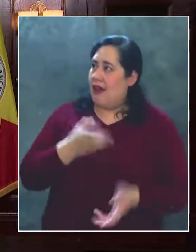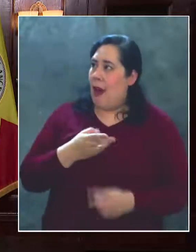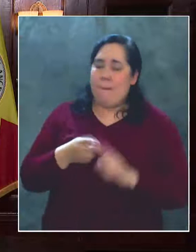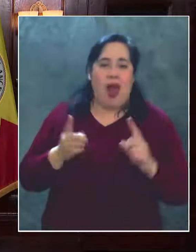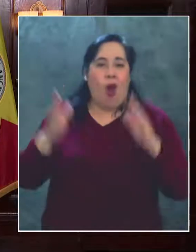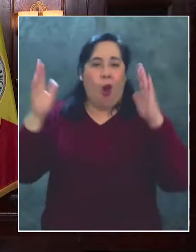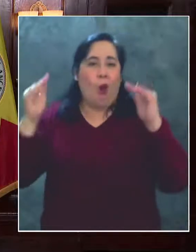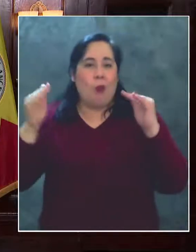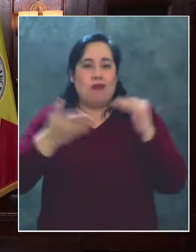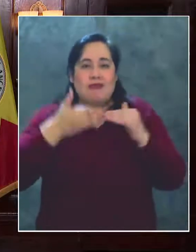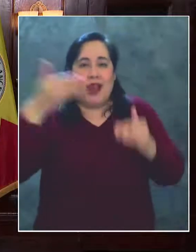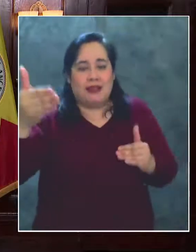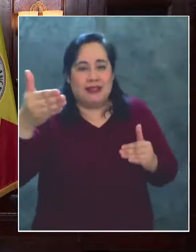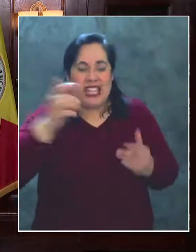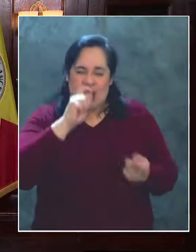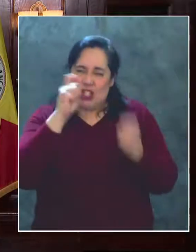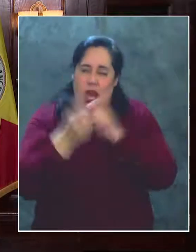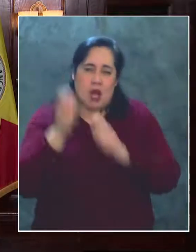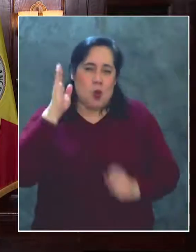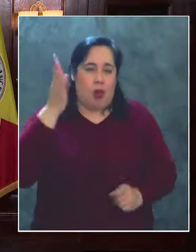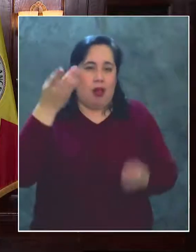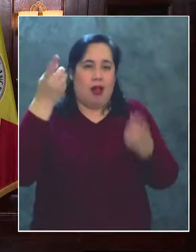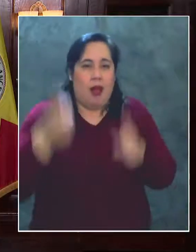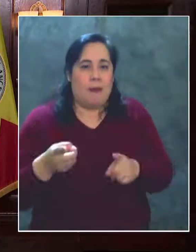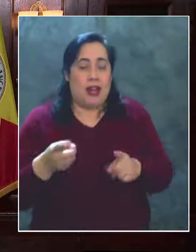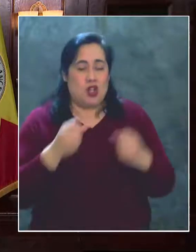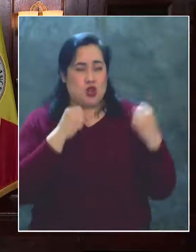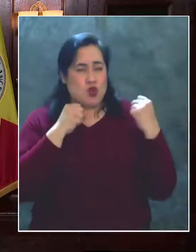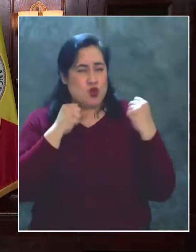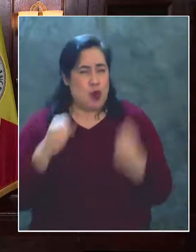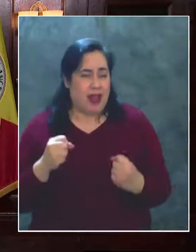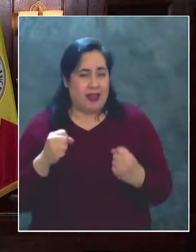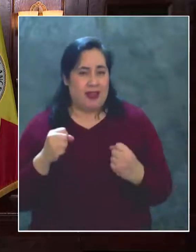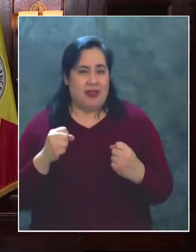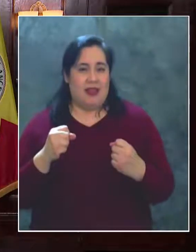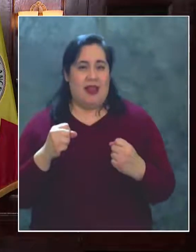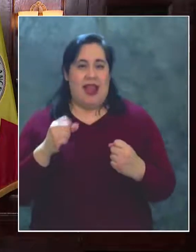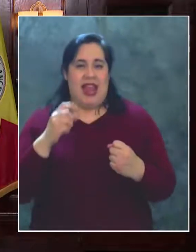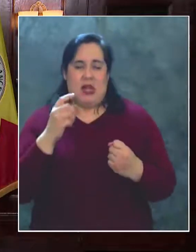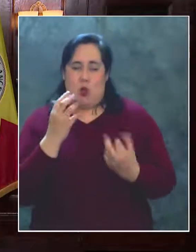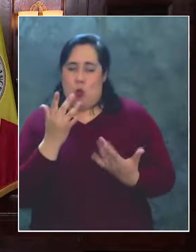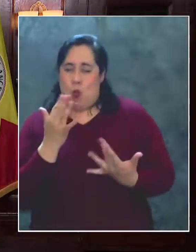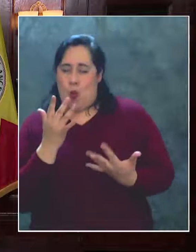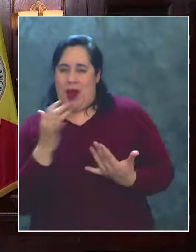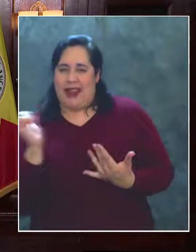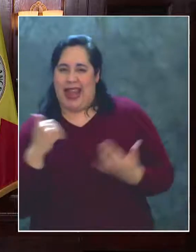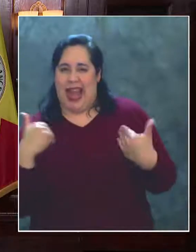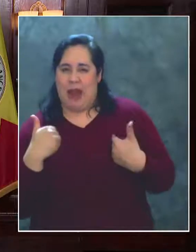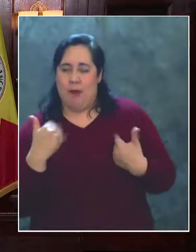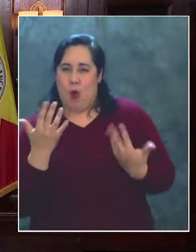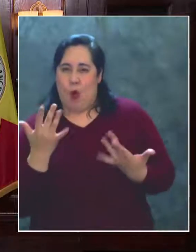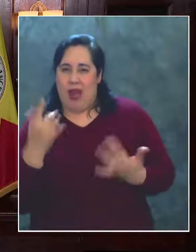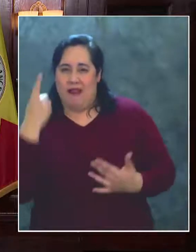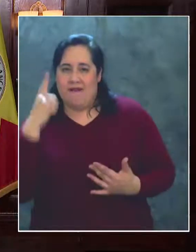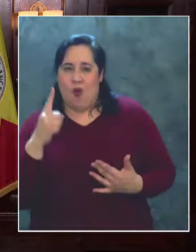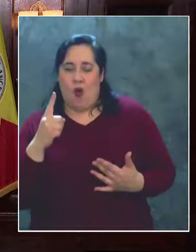BUT HOPE IS ON THE HORIZON AND STRENGTH SLEEPS, HIBERNATES